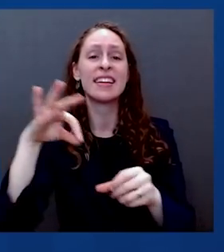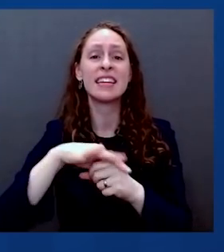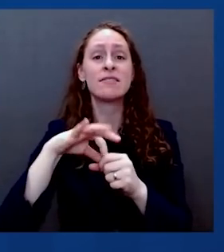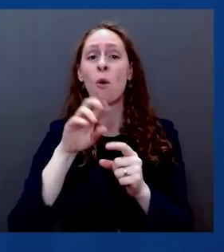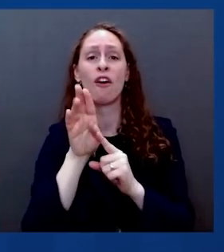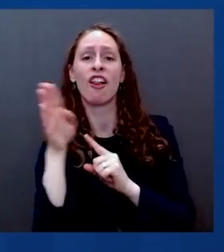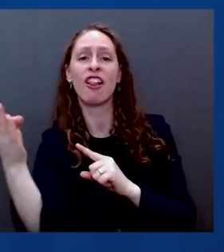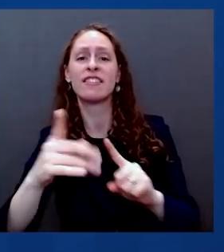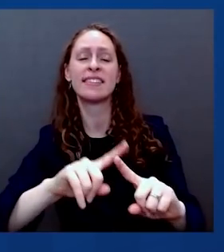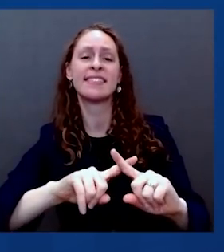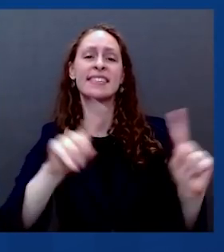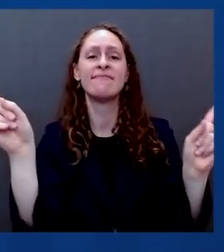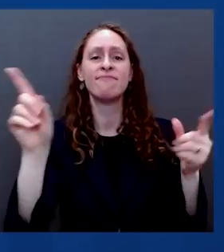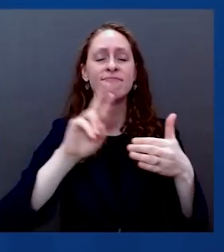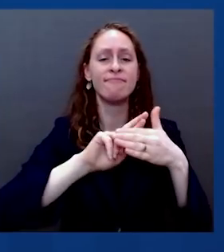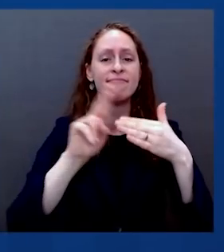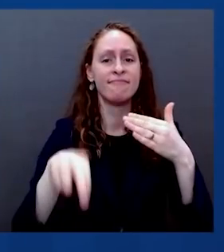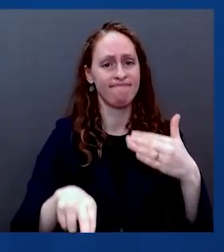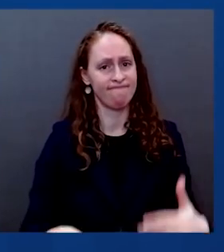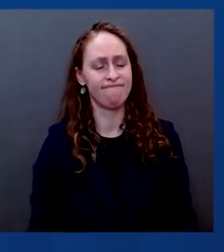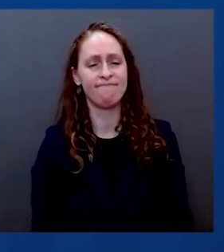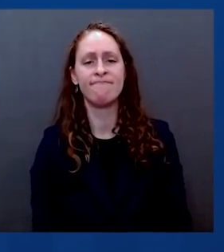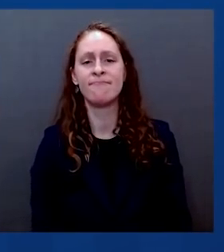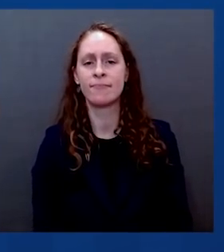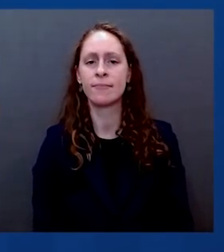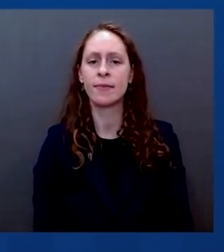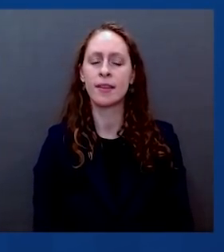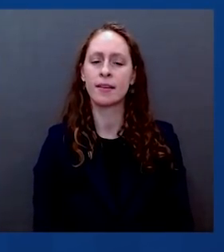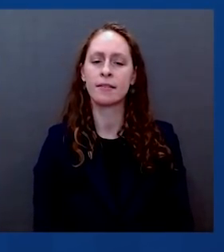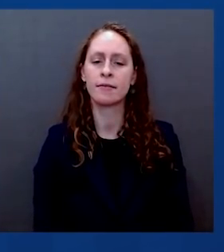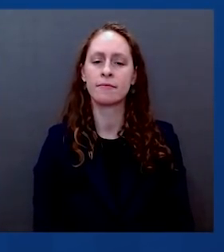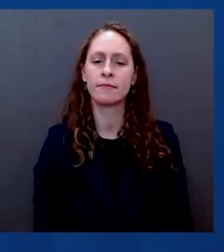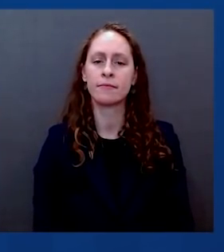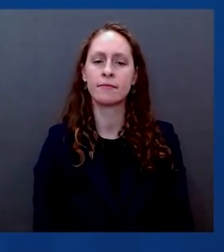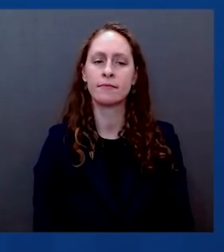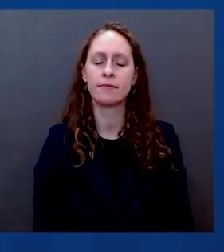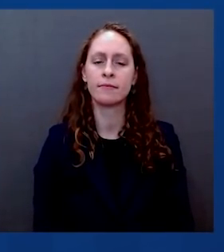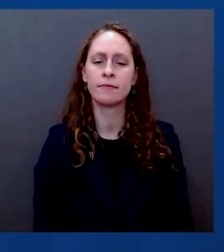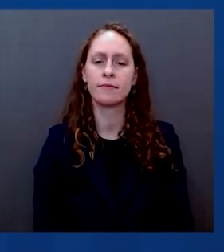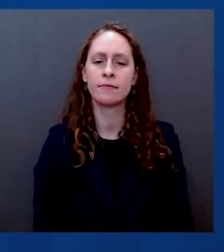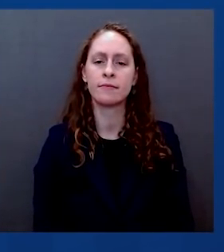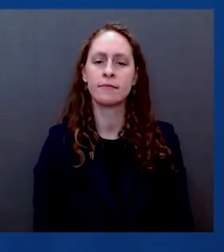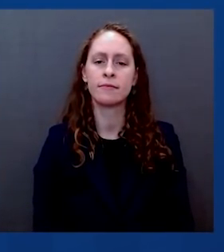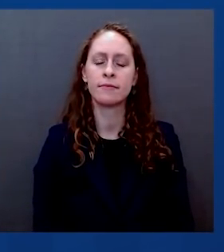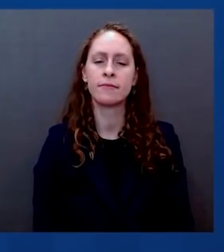The votes of nearly 5 million Georgians will be up for grabs if that law holds.